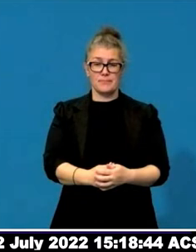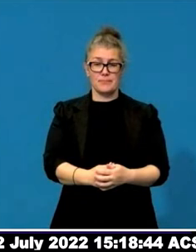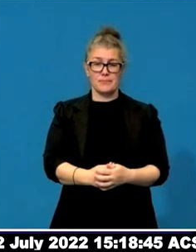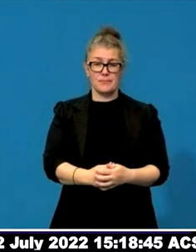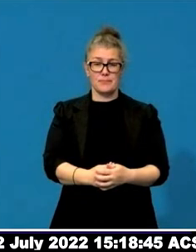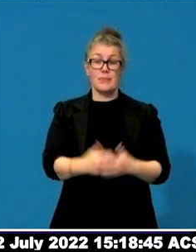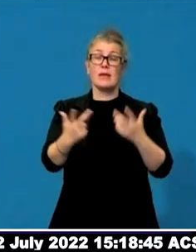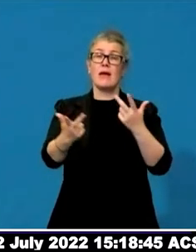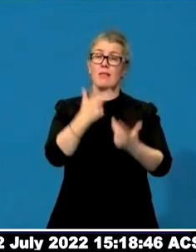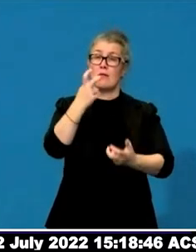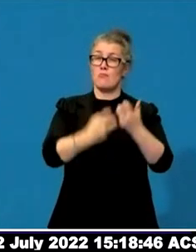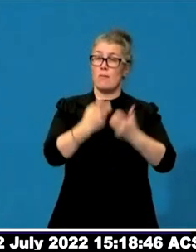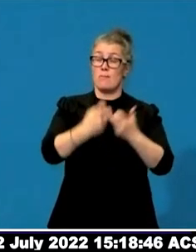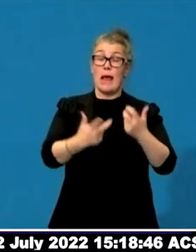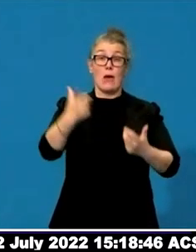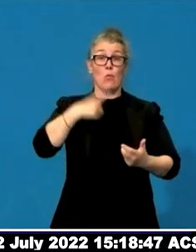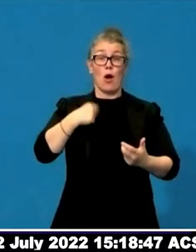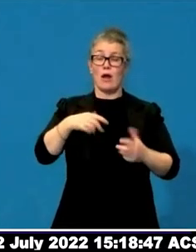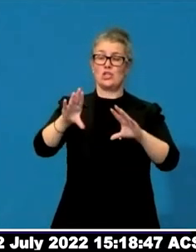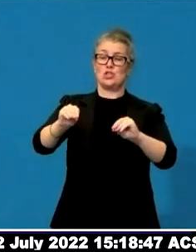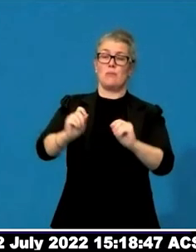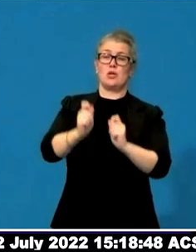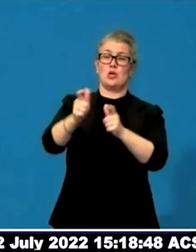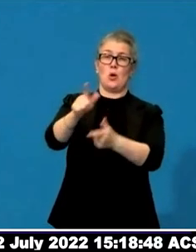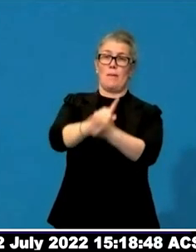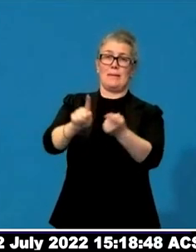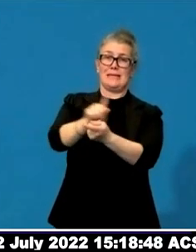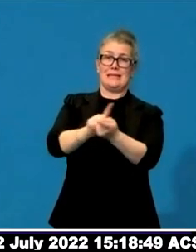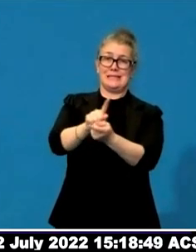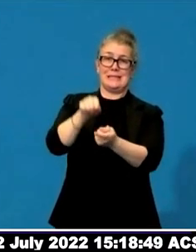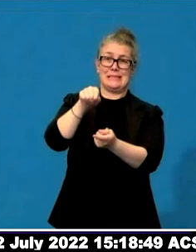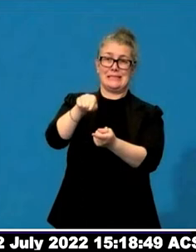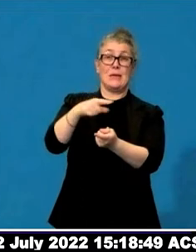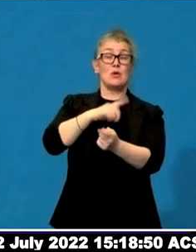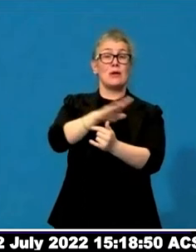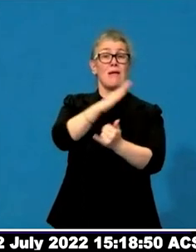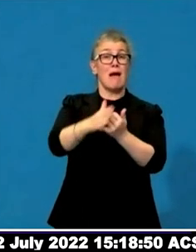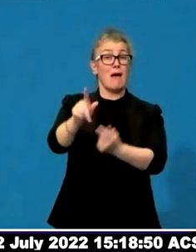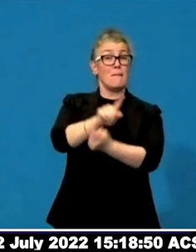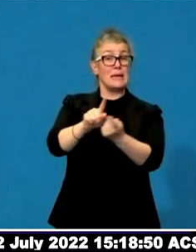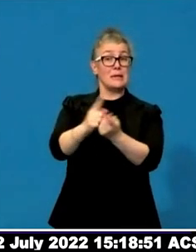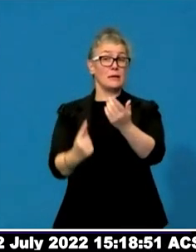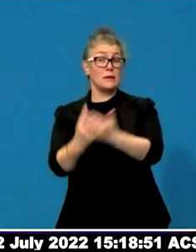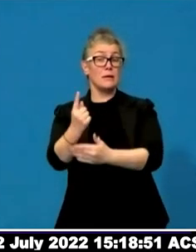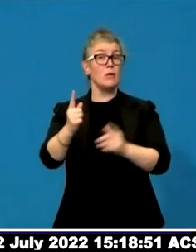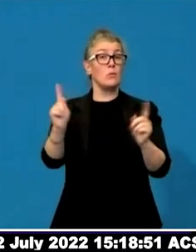I no longer attend those meetings is because, at the very last meeting I attended, I had a asked a question